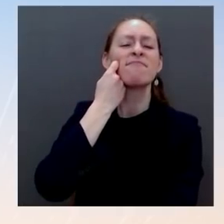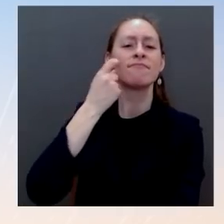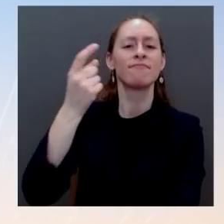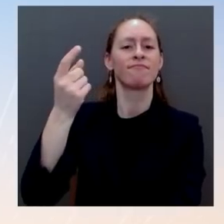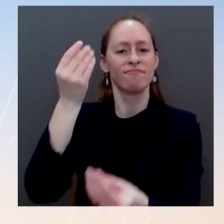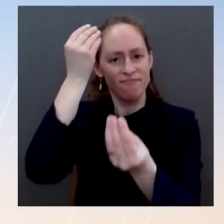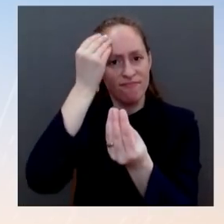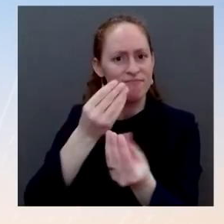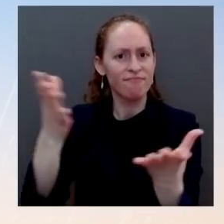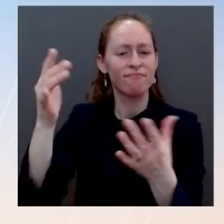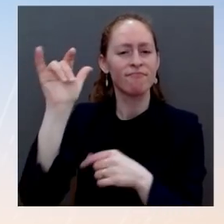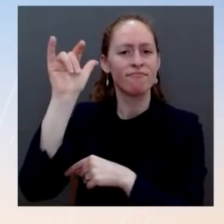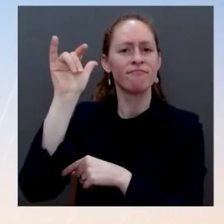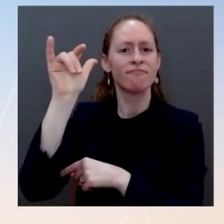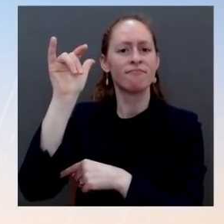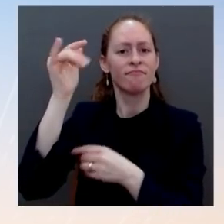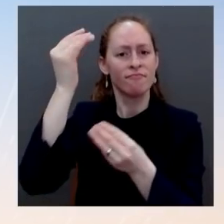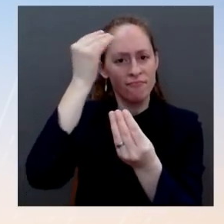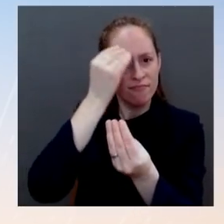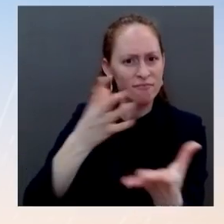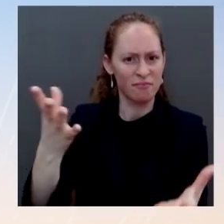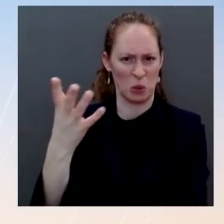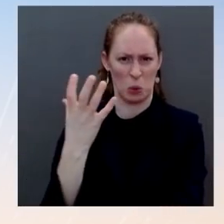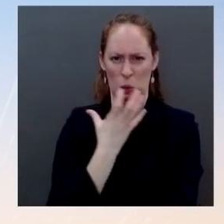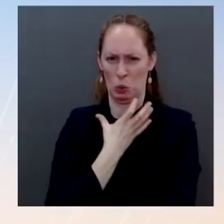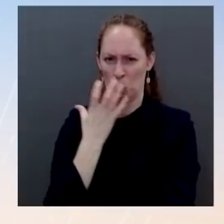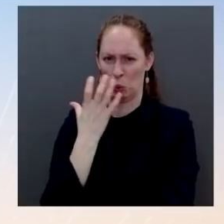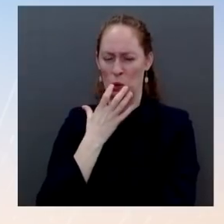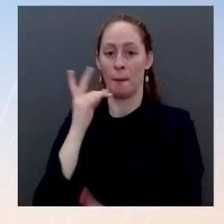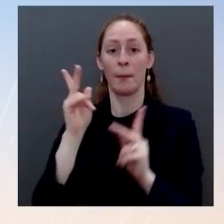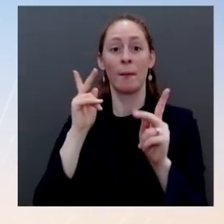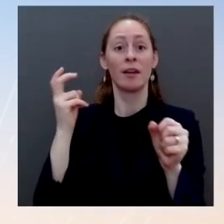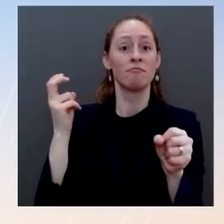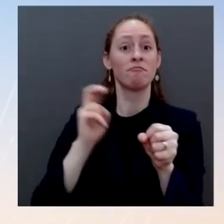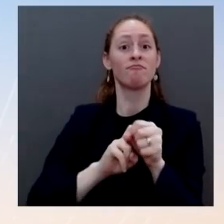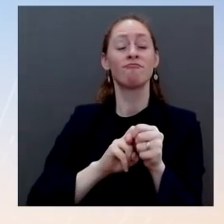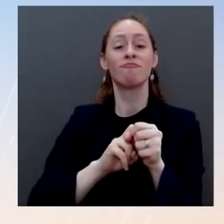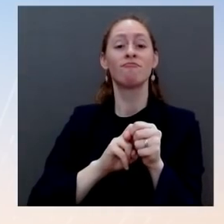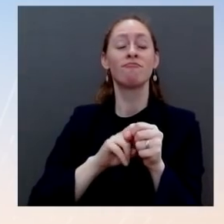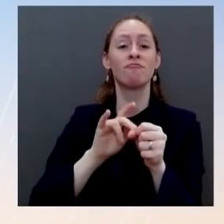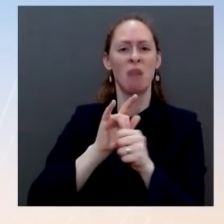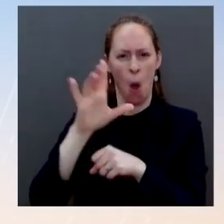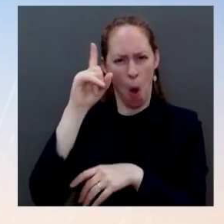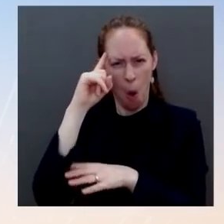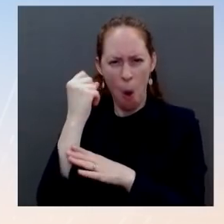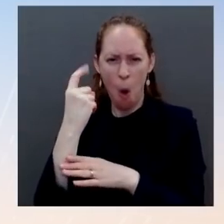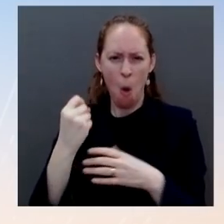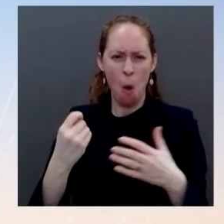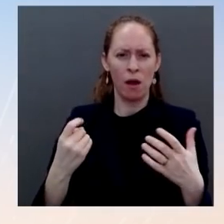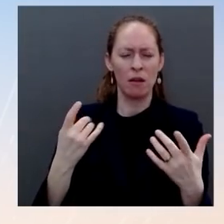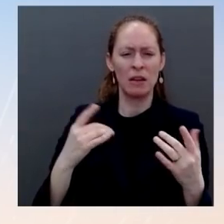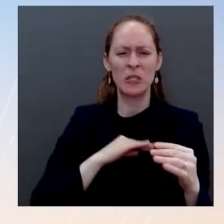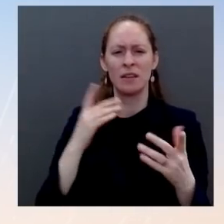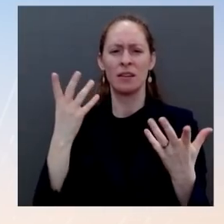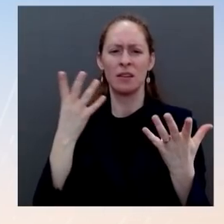Ms. Psaki: Mm-hmm. The Press: You've talked about keeping vaccine mandates for air travel limited to people who are not from the United States coming into the United States.